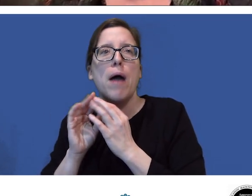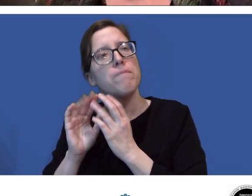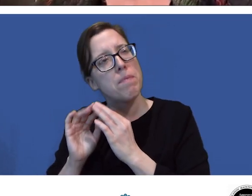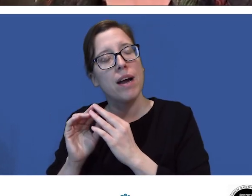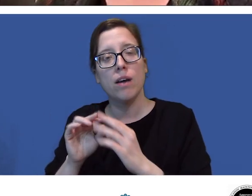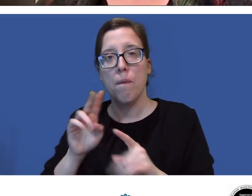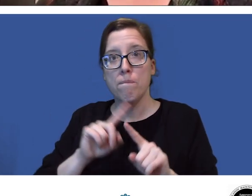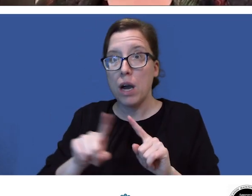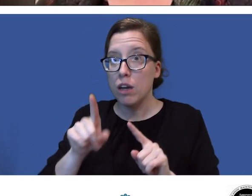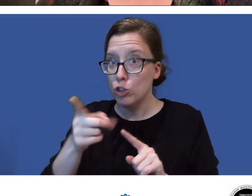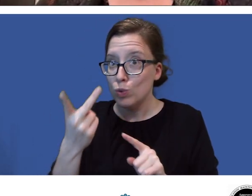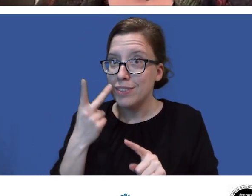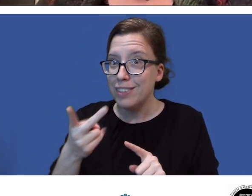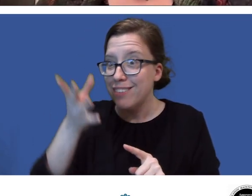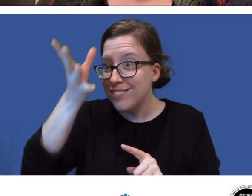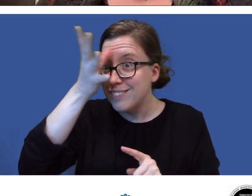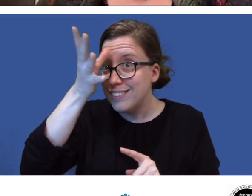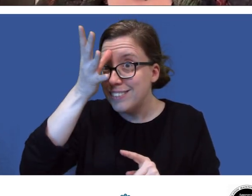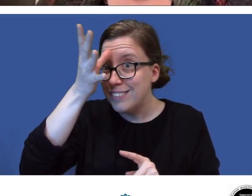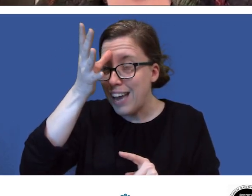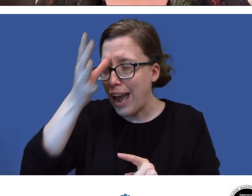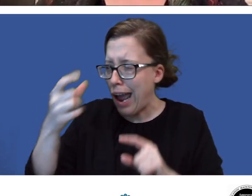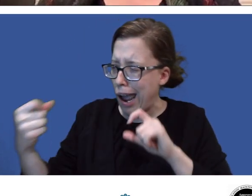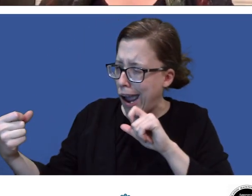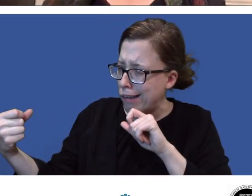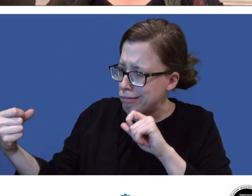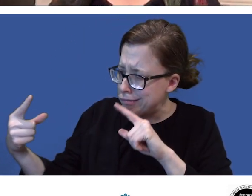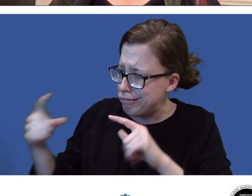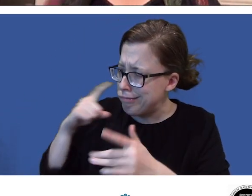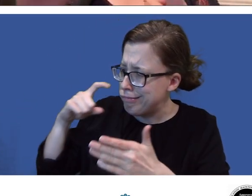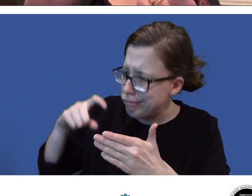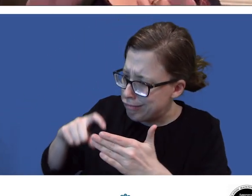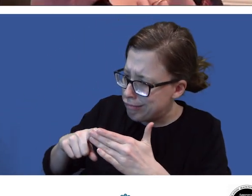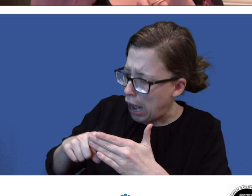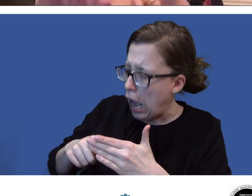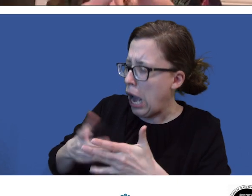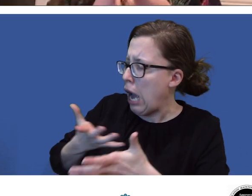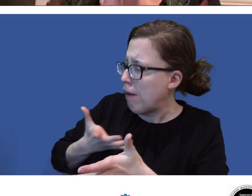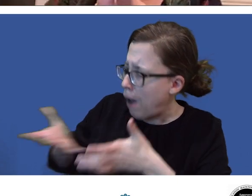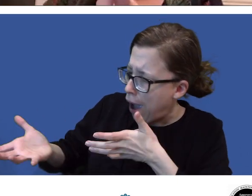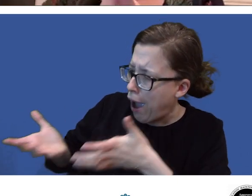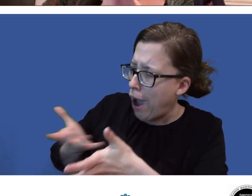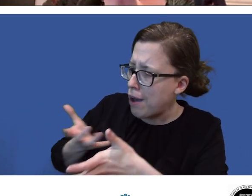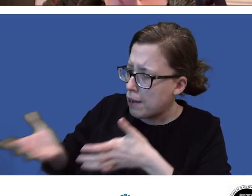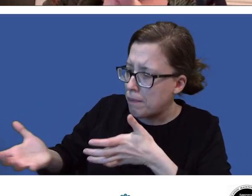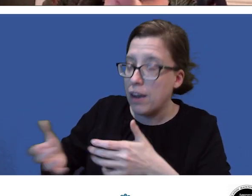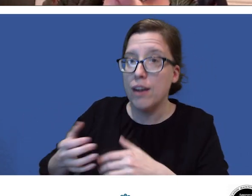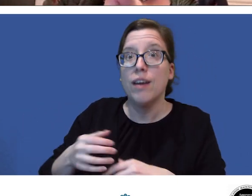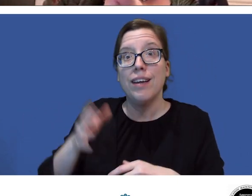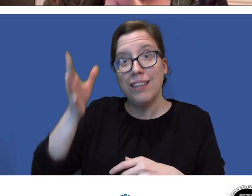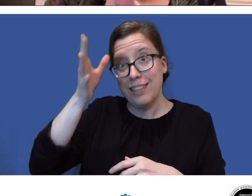Right? But did you see from that interaction, dad is attuned, he's plugged into that little guy.